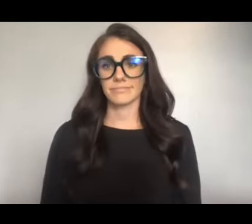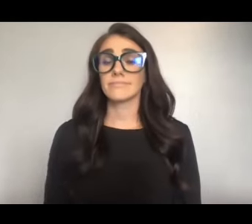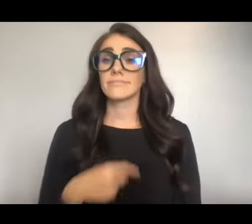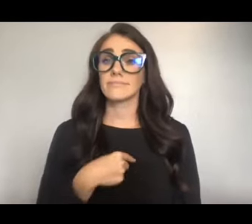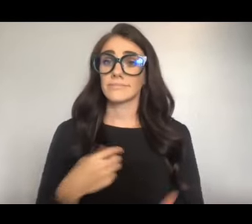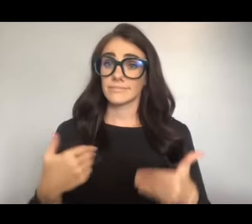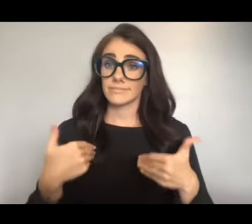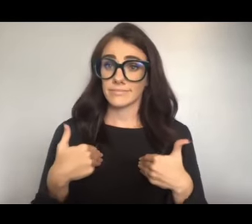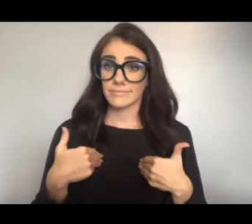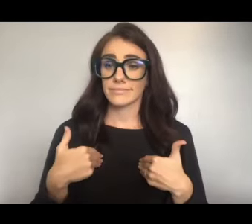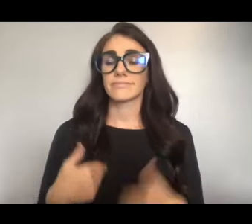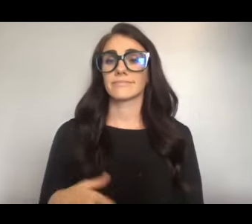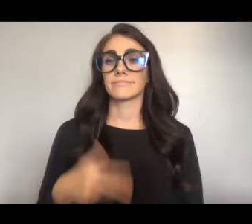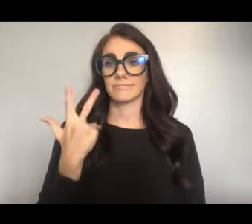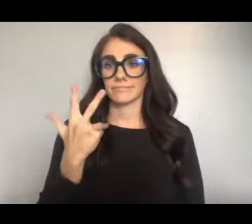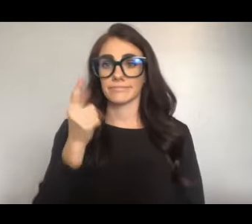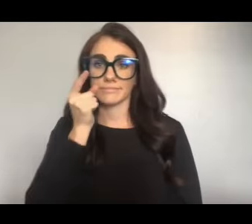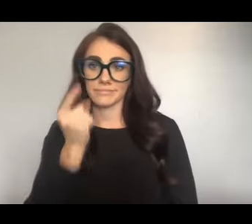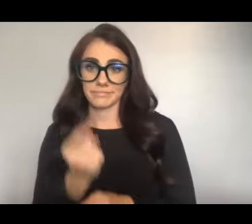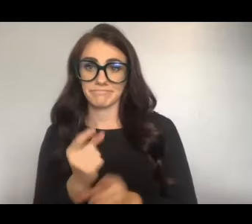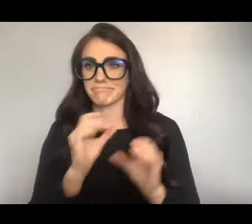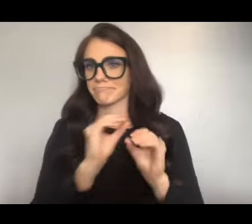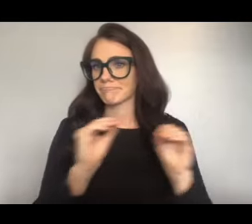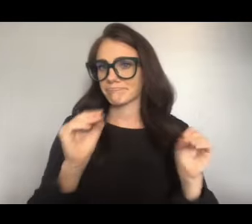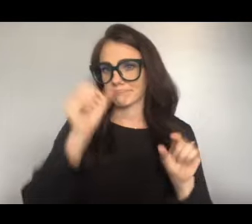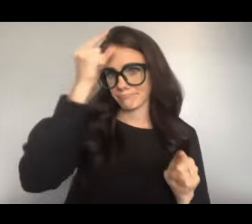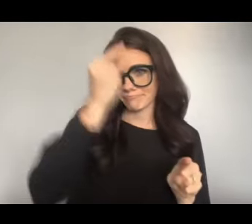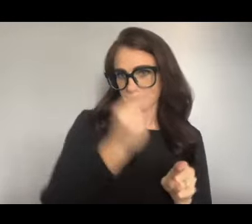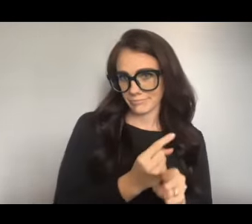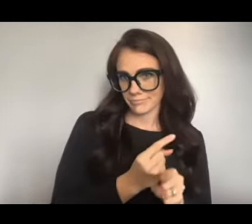So, this is my family I have three sisters